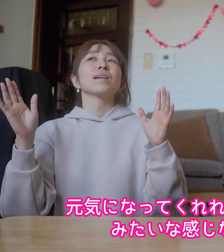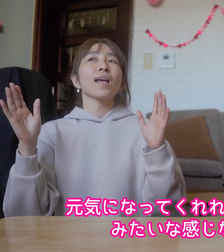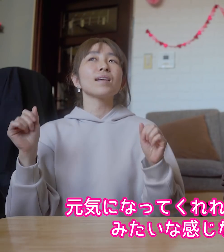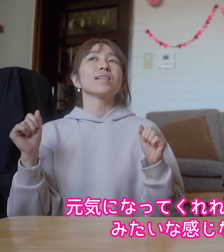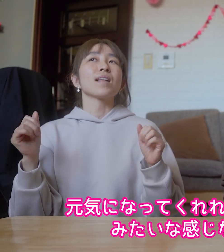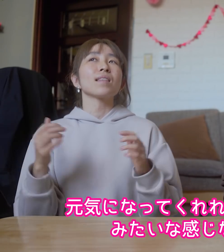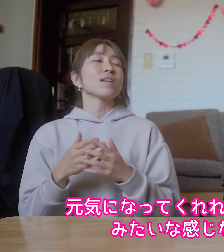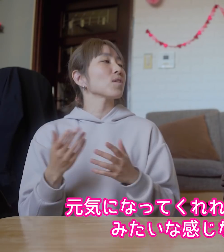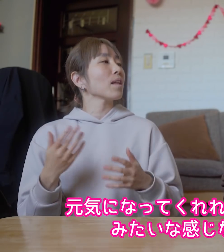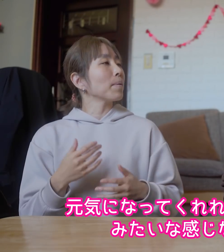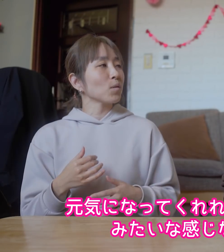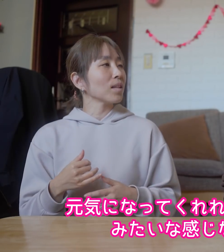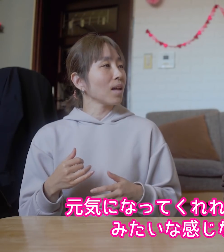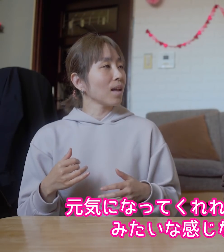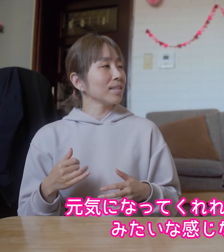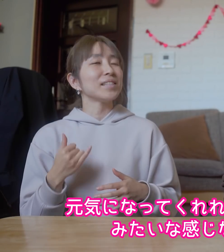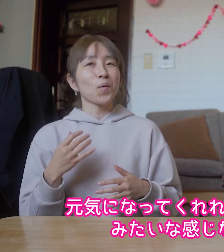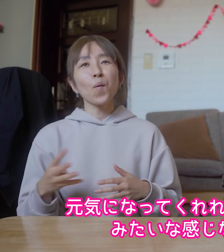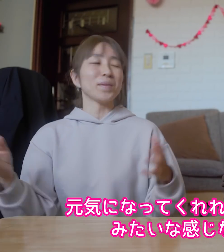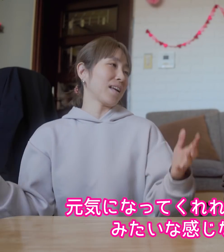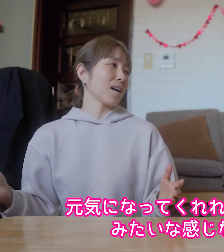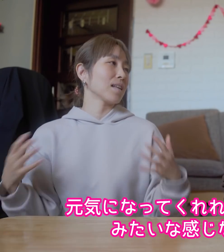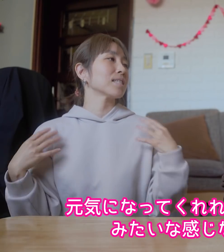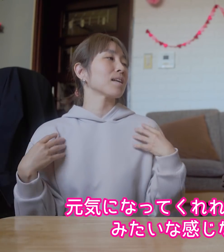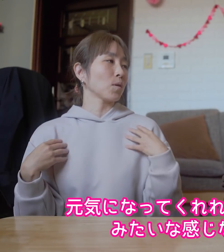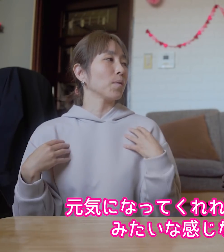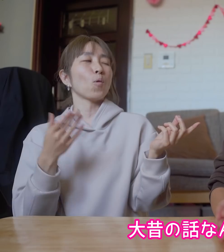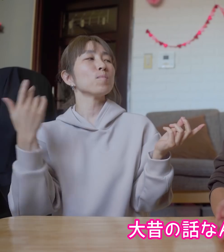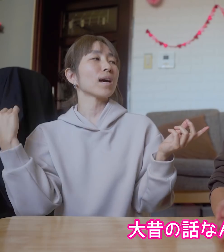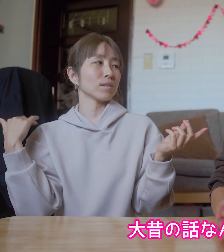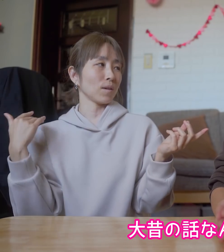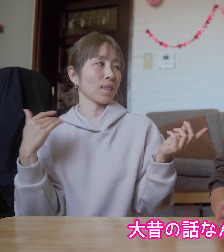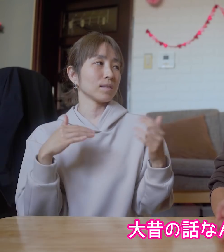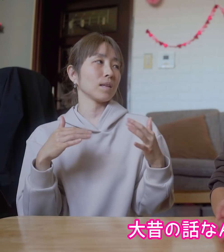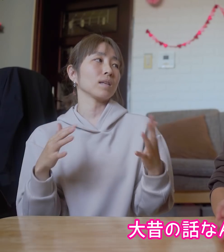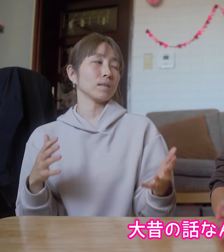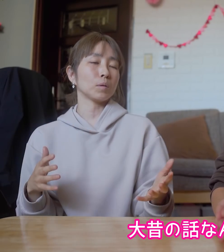So, I think it's okay if they feel better. A long time ago,